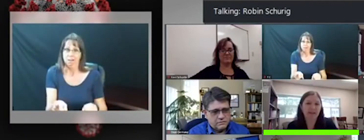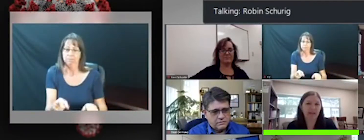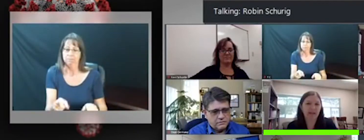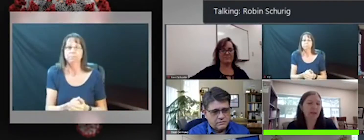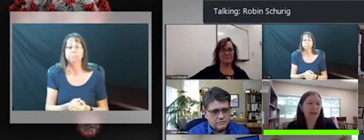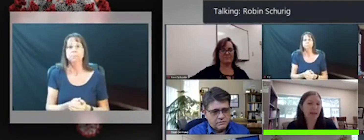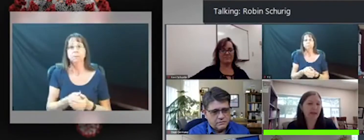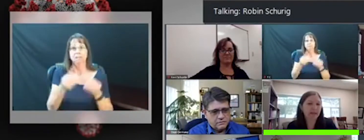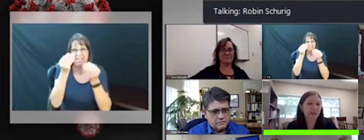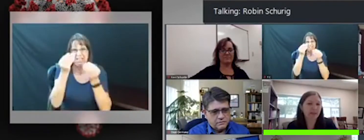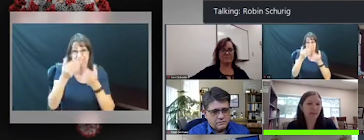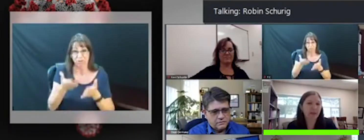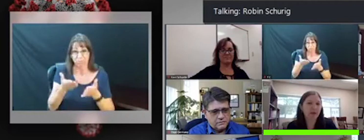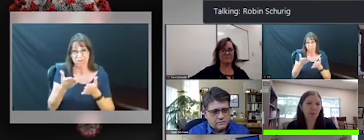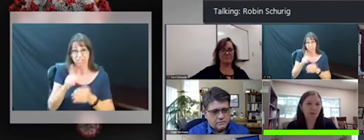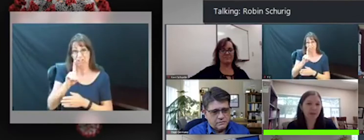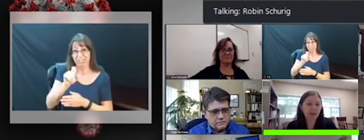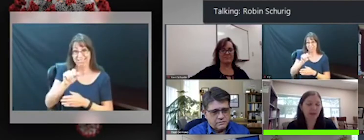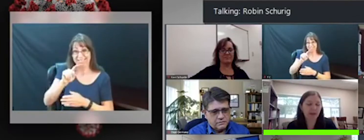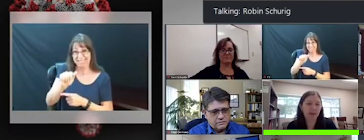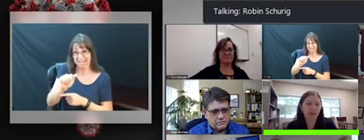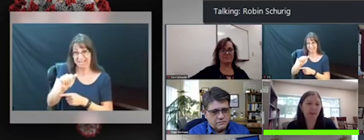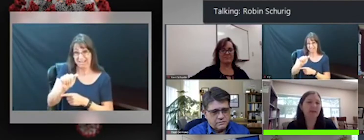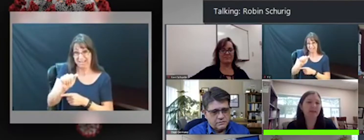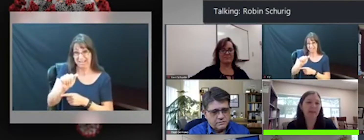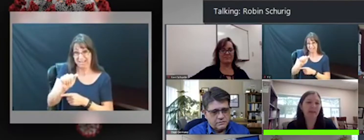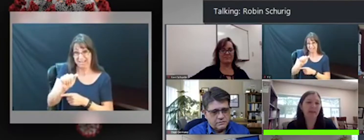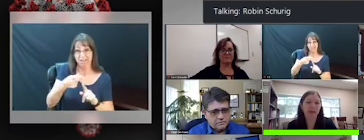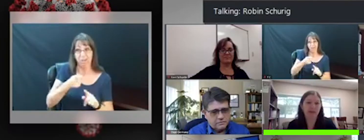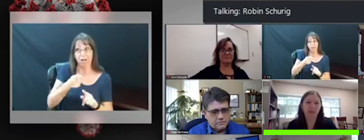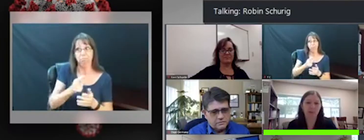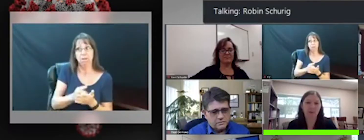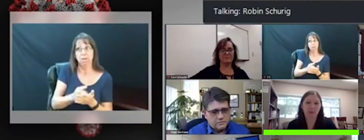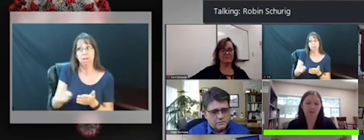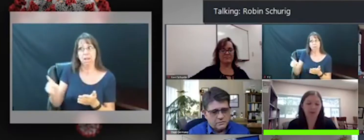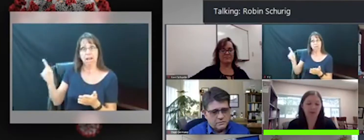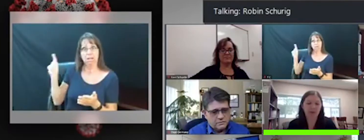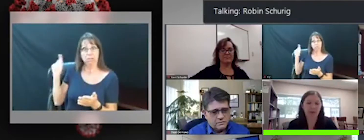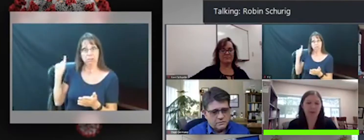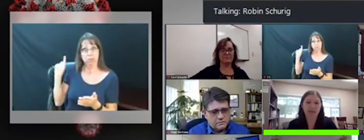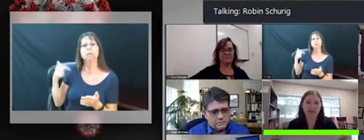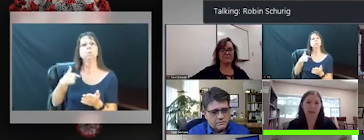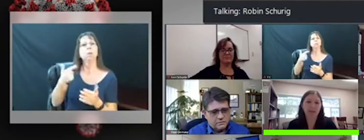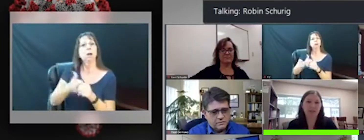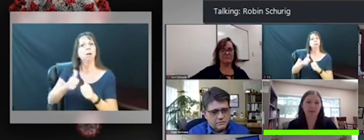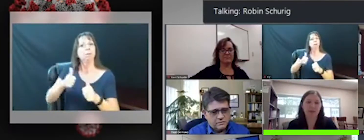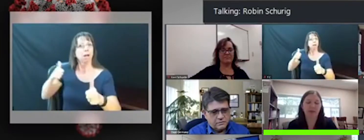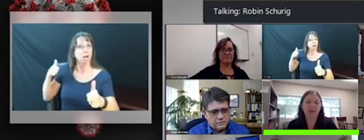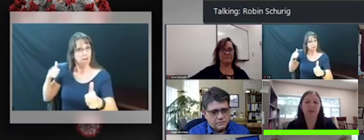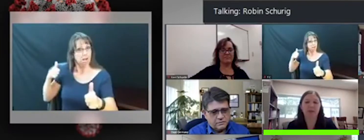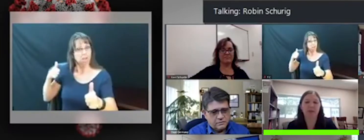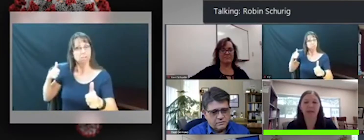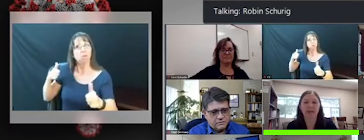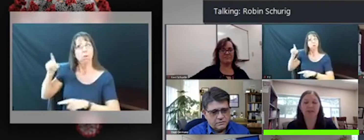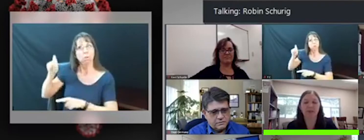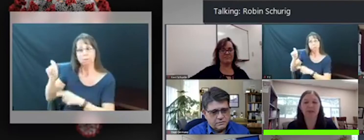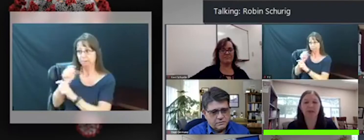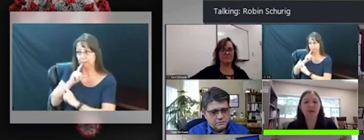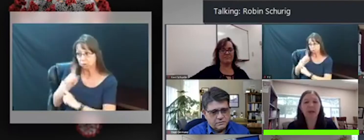is delayed. So, it's a week old and the reason that they do that as they want to wait and make sure that the data is complete before they use it to assign us to a tier.